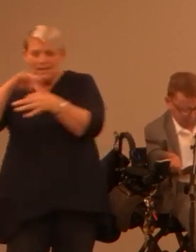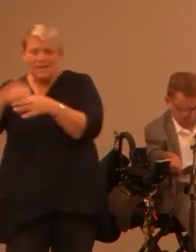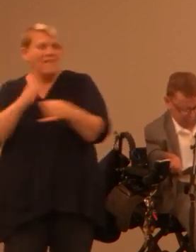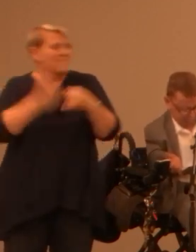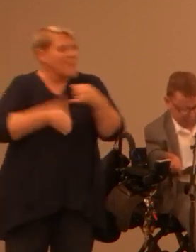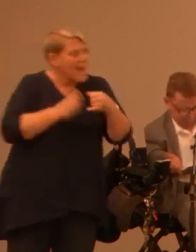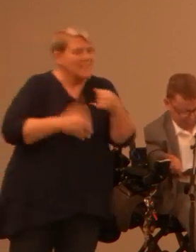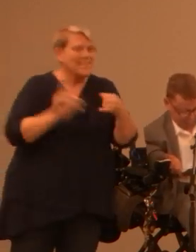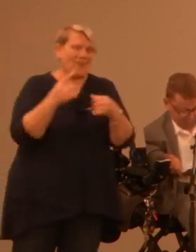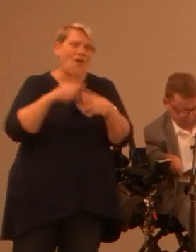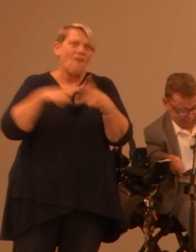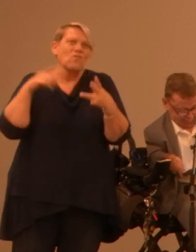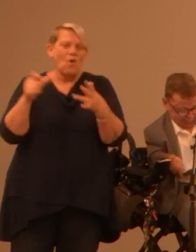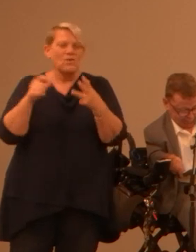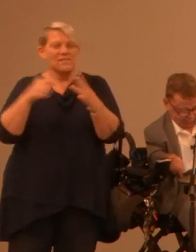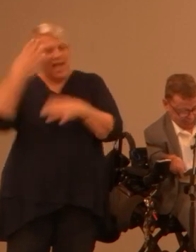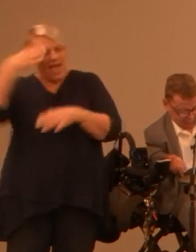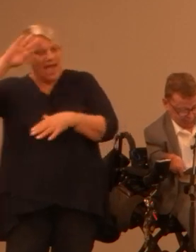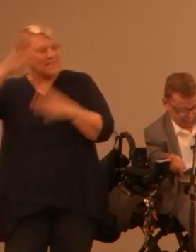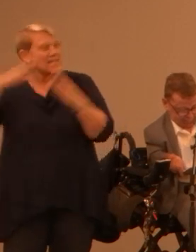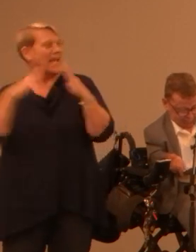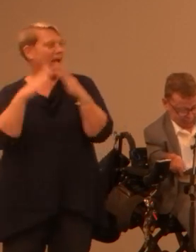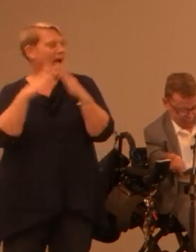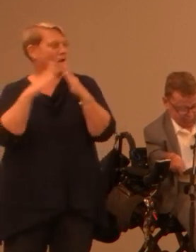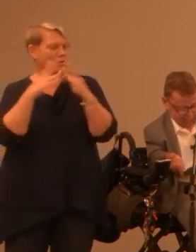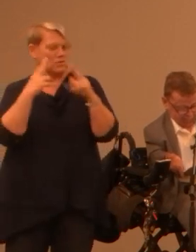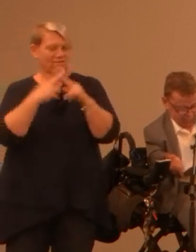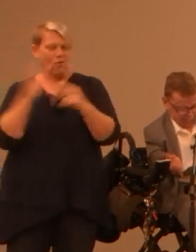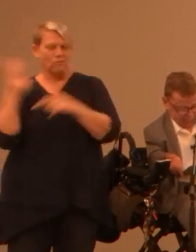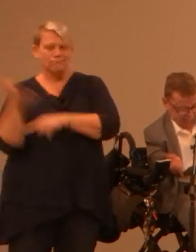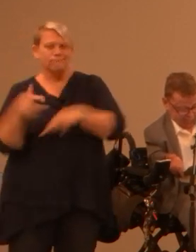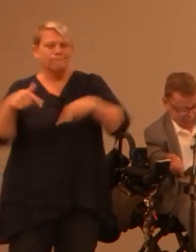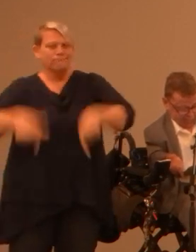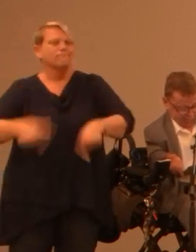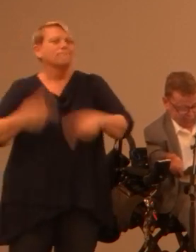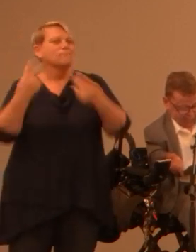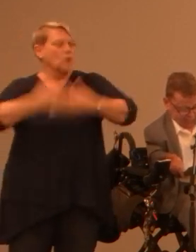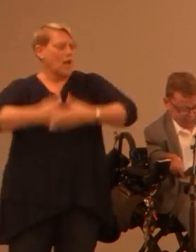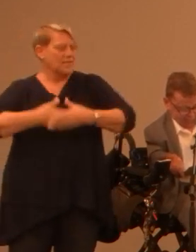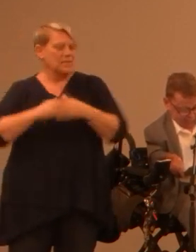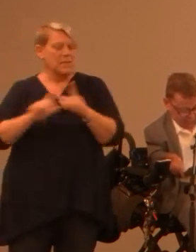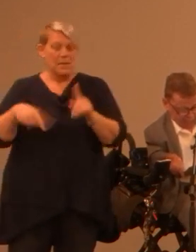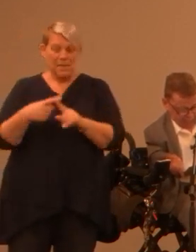thanks to ANZAC House for hosting this event. And thanks as well to